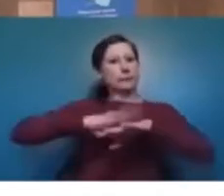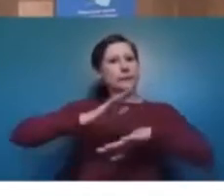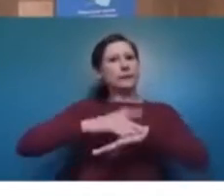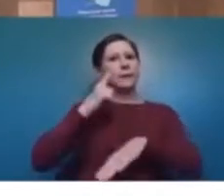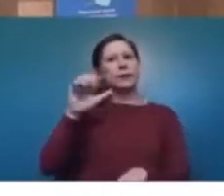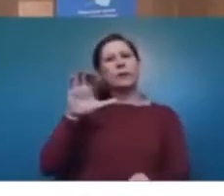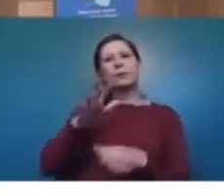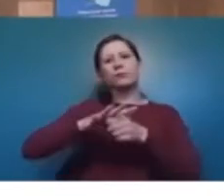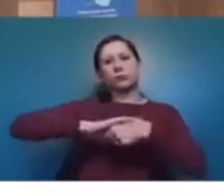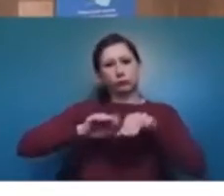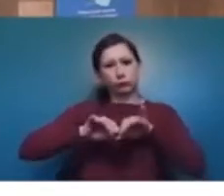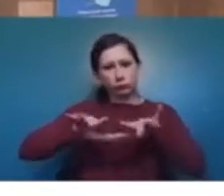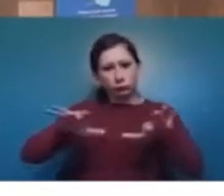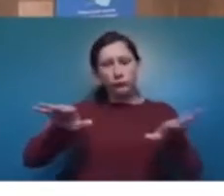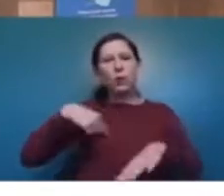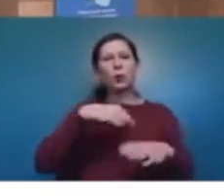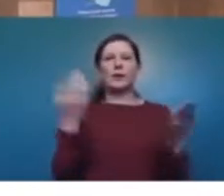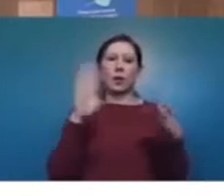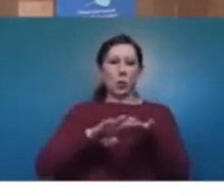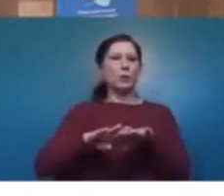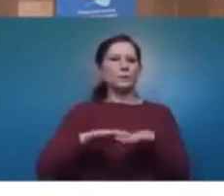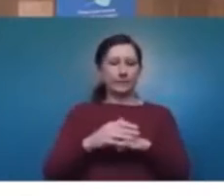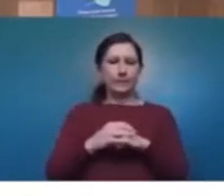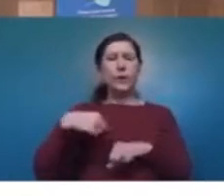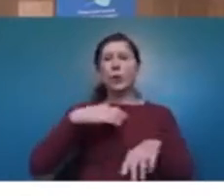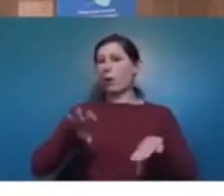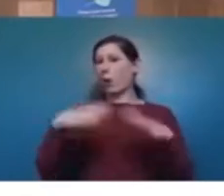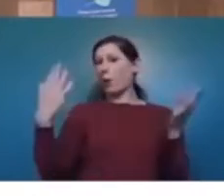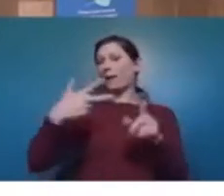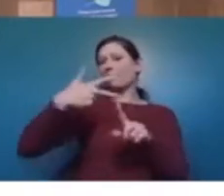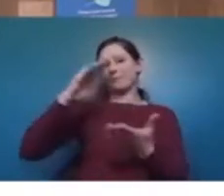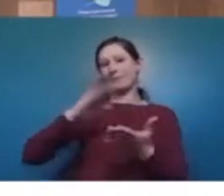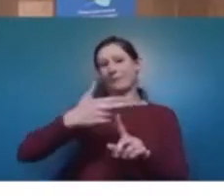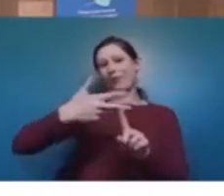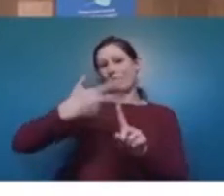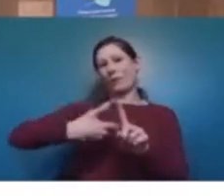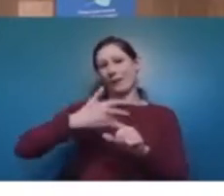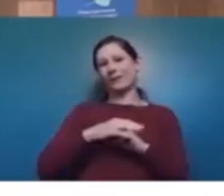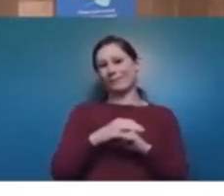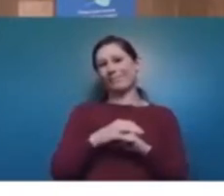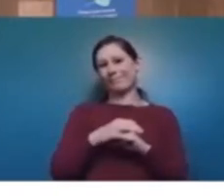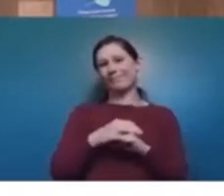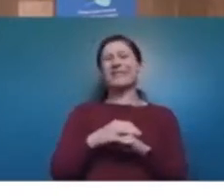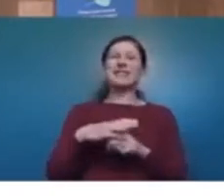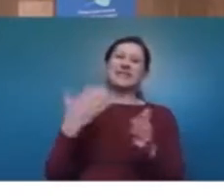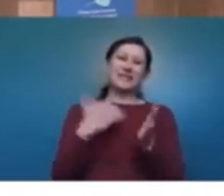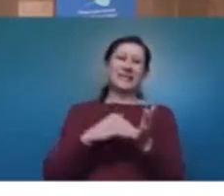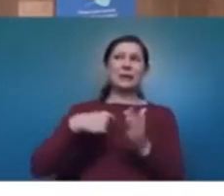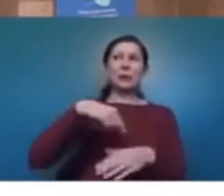the coronavirus pandemic,we closed our doors. We had been open for less than three months. Once again, we were